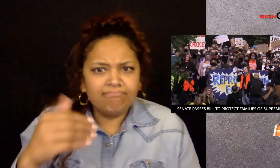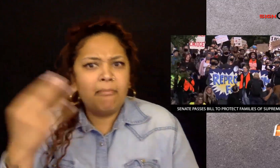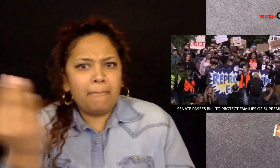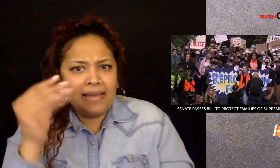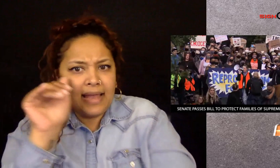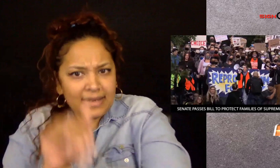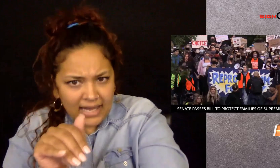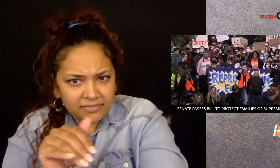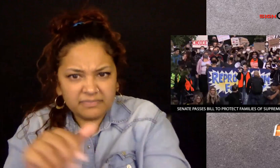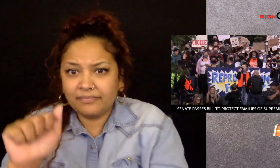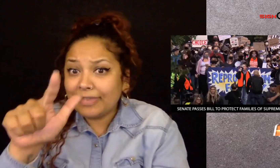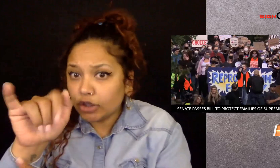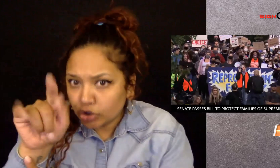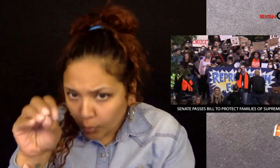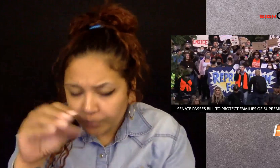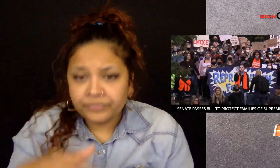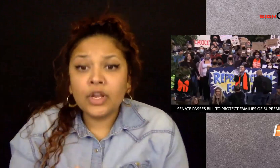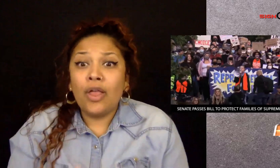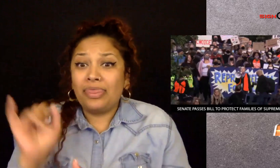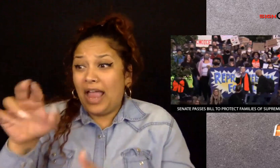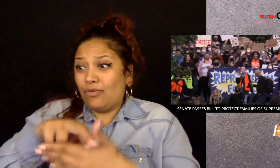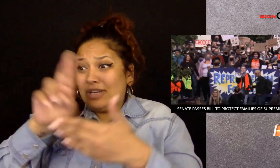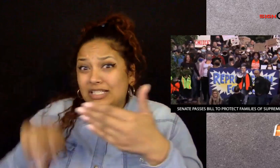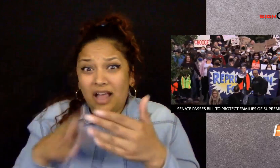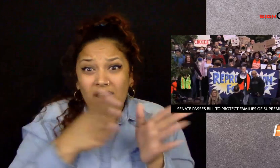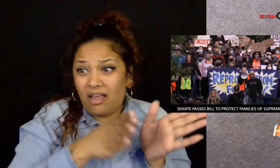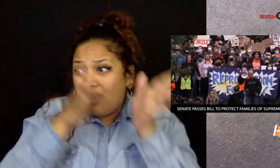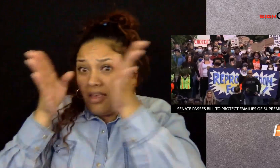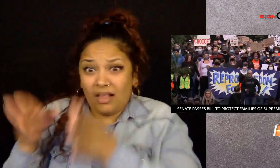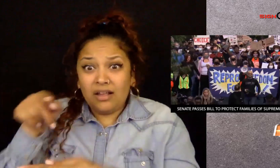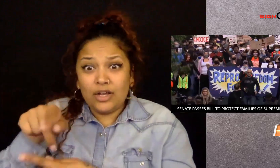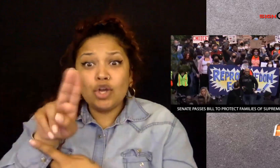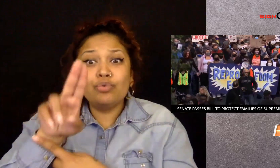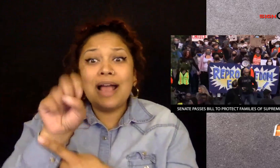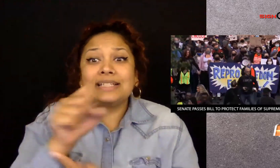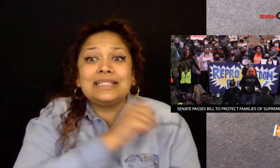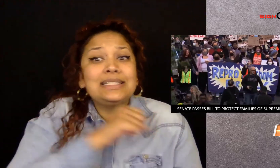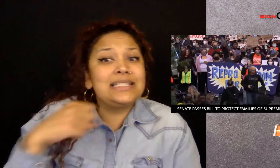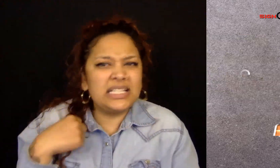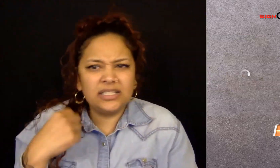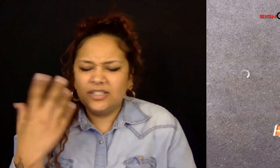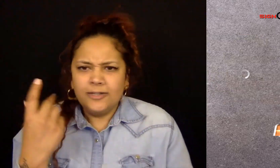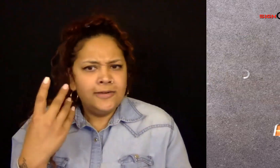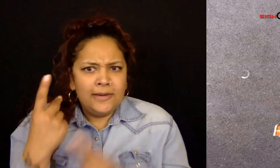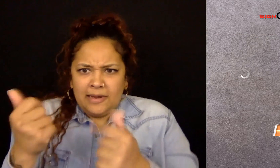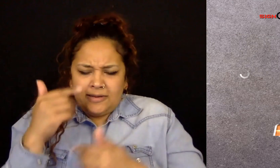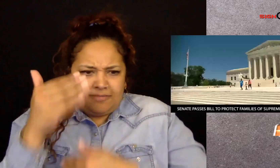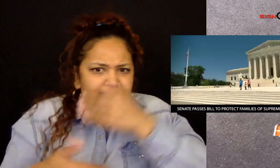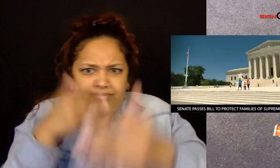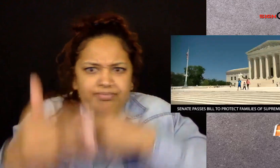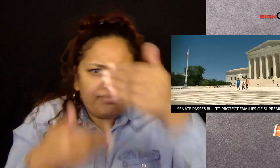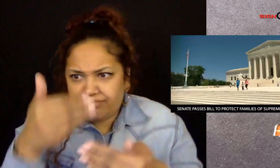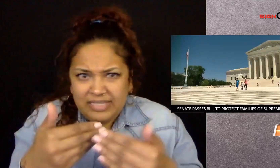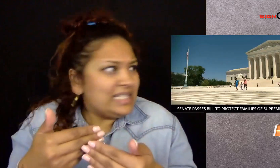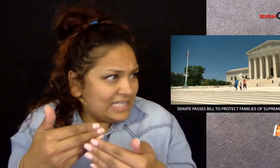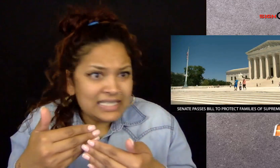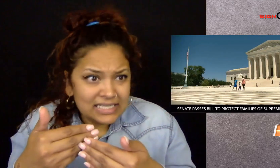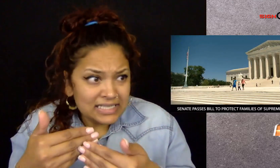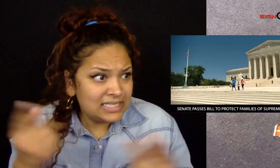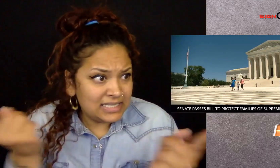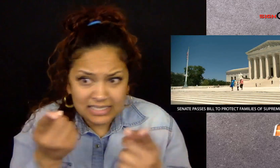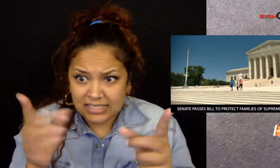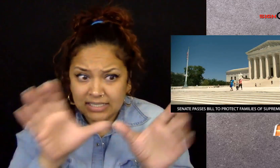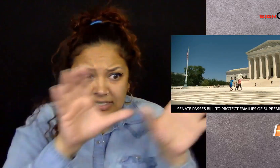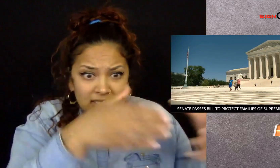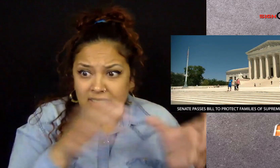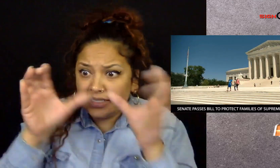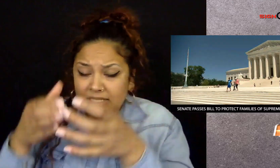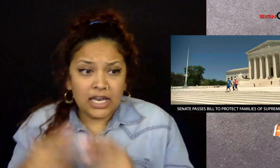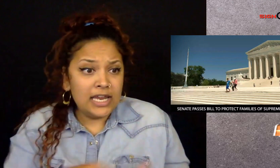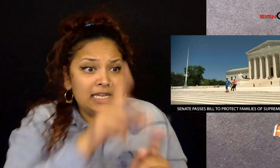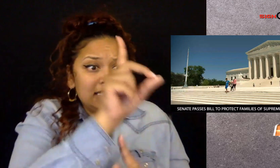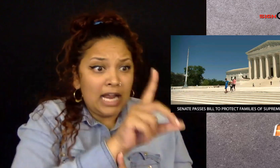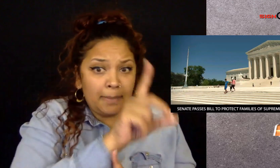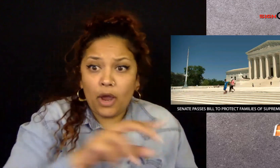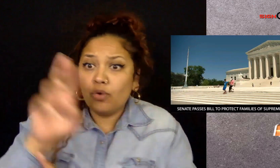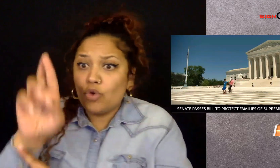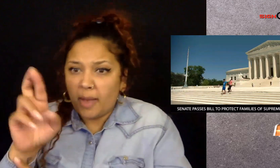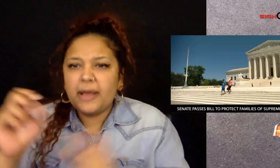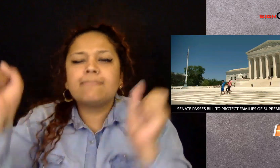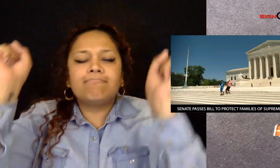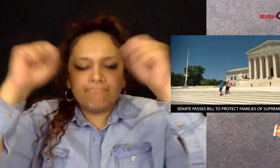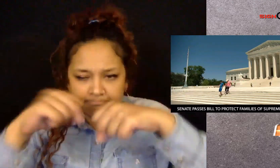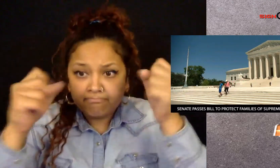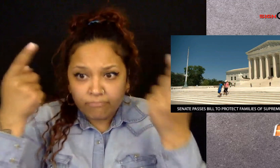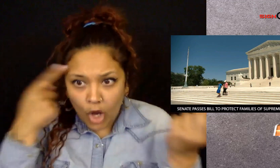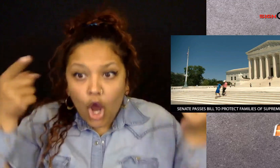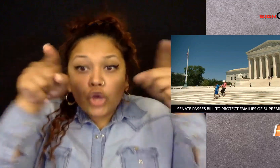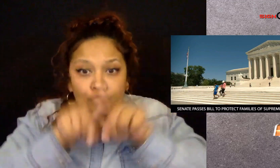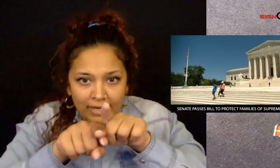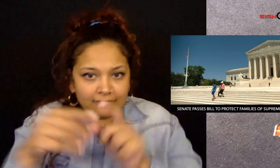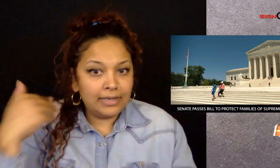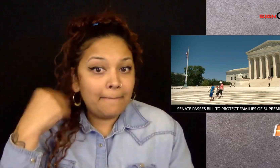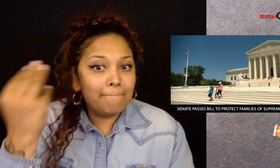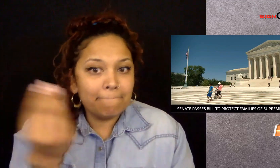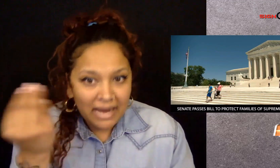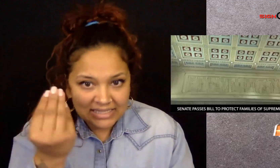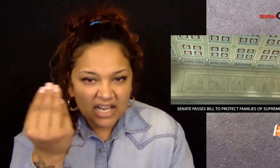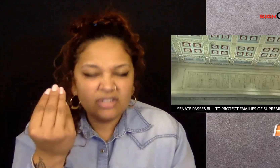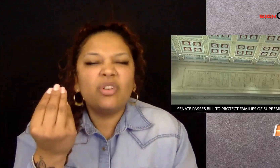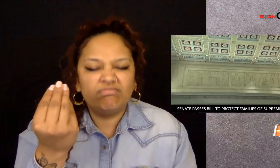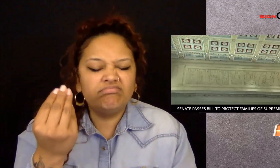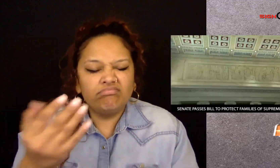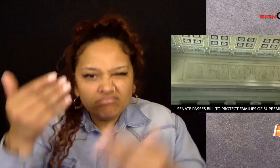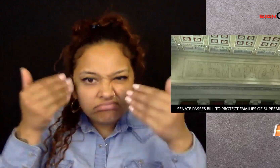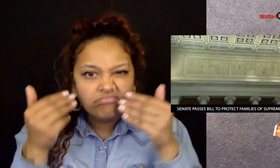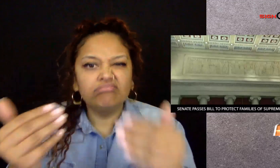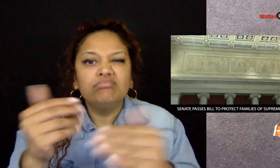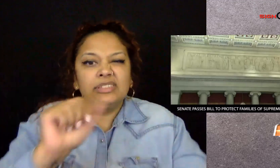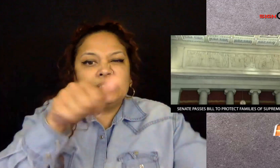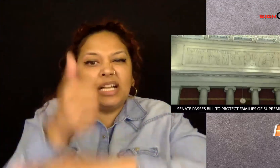night as a result US Senators quickly passed a bipartisan bill on Monday the bill would